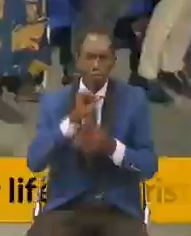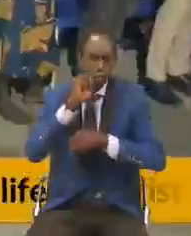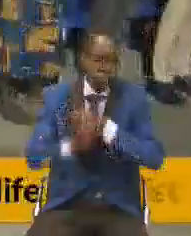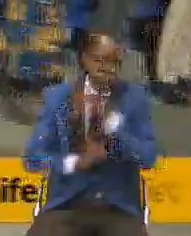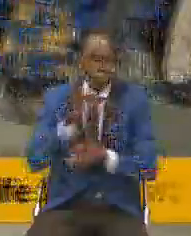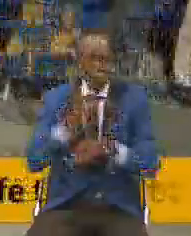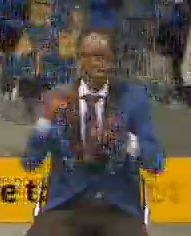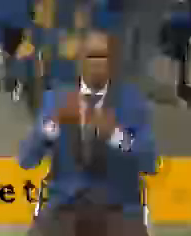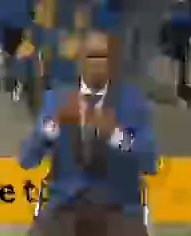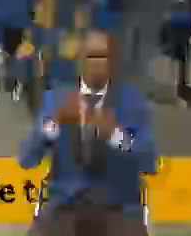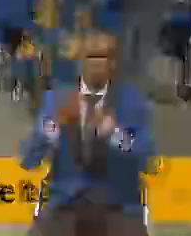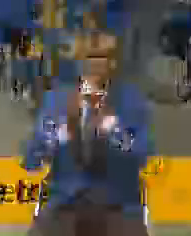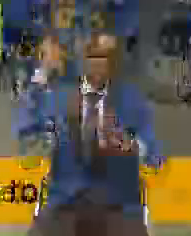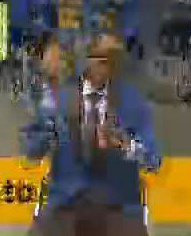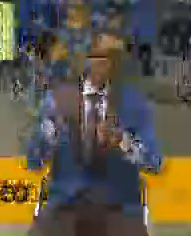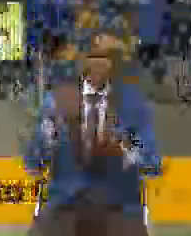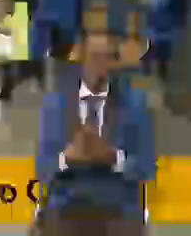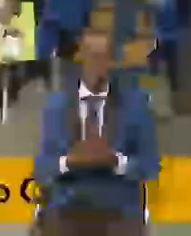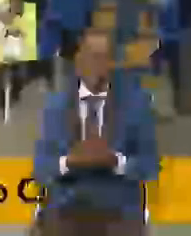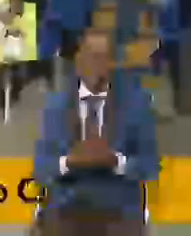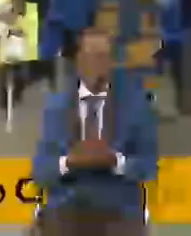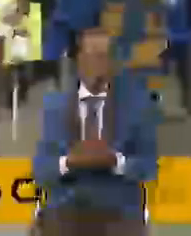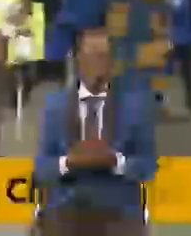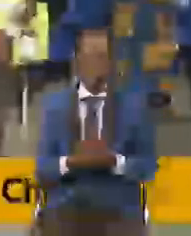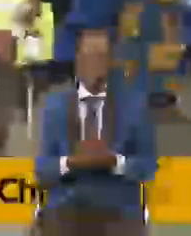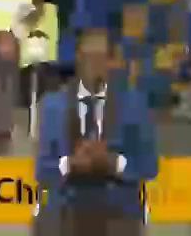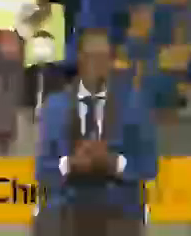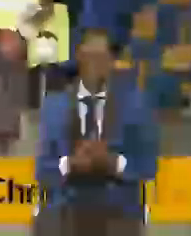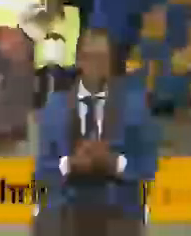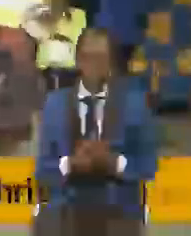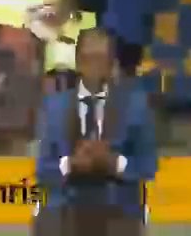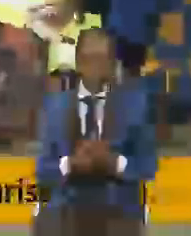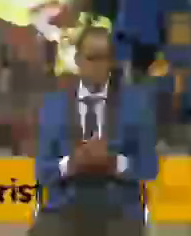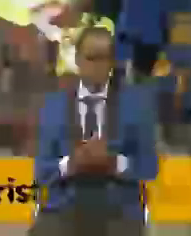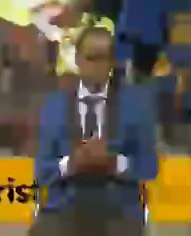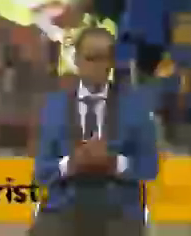i remove that suffering in jesus name